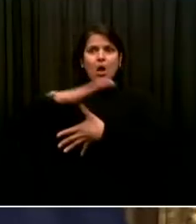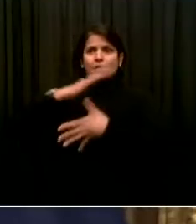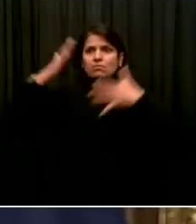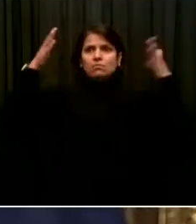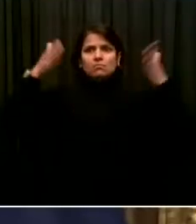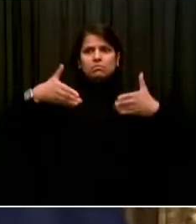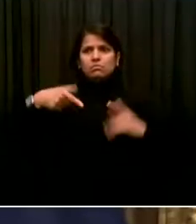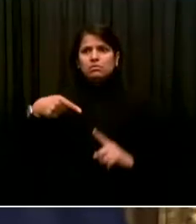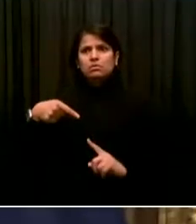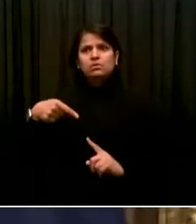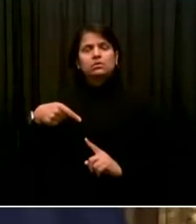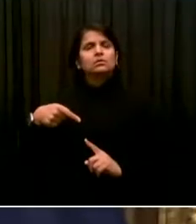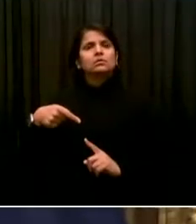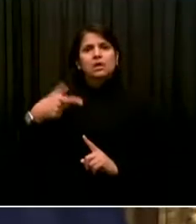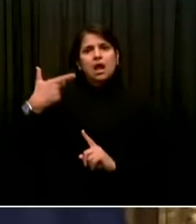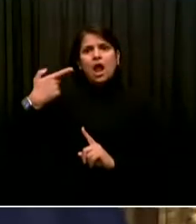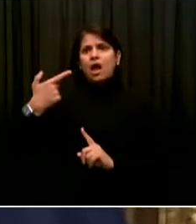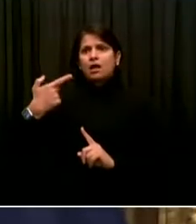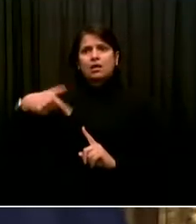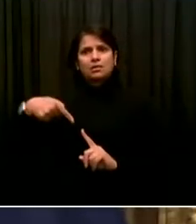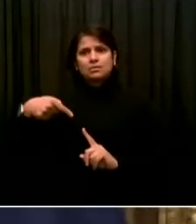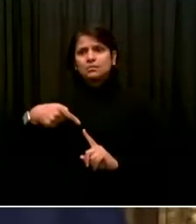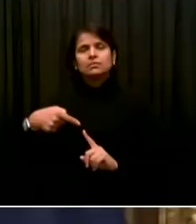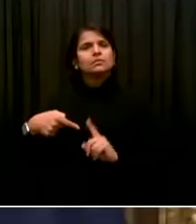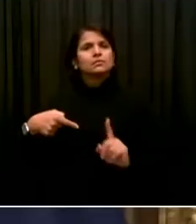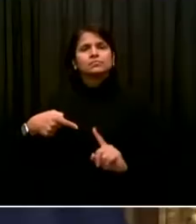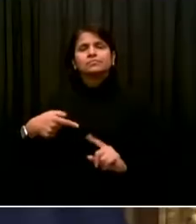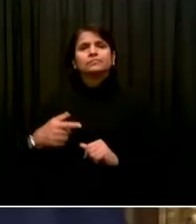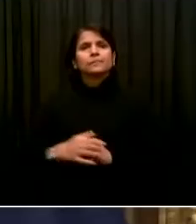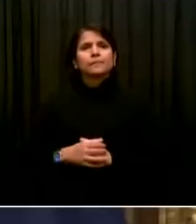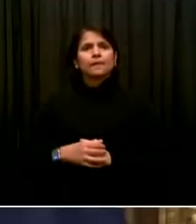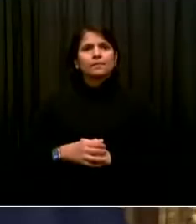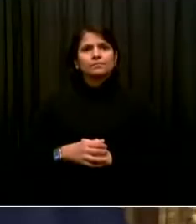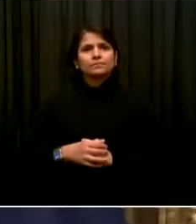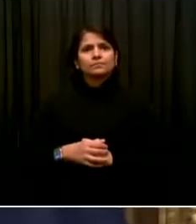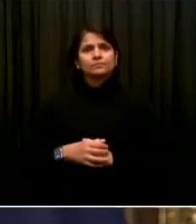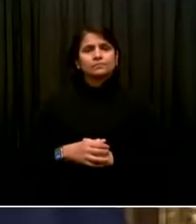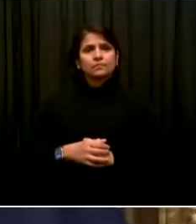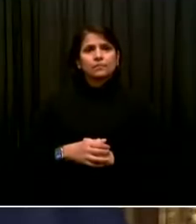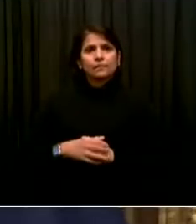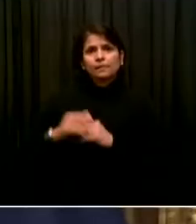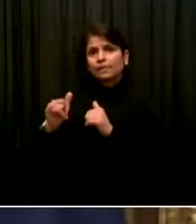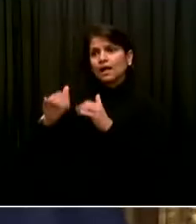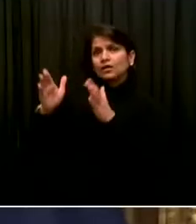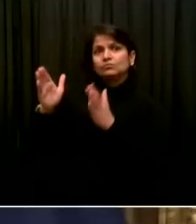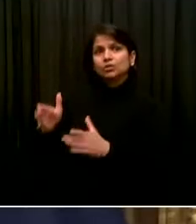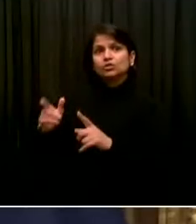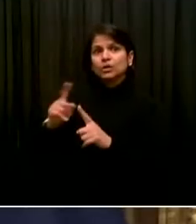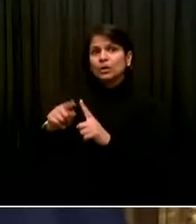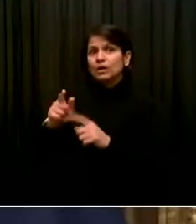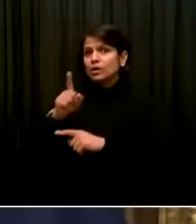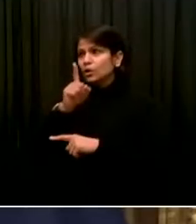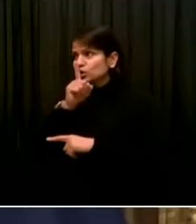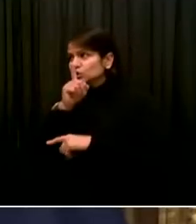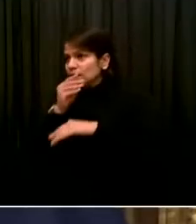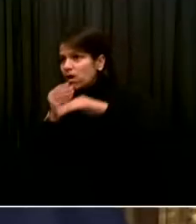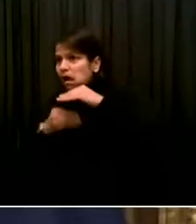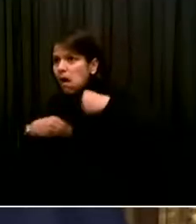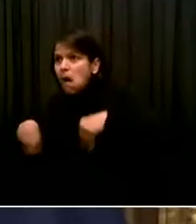WHEN I MAKE JUDICIAL APPOINTMENTS THIS WILL BE A TOP PRIORITY AND CONSIDERATION. THOSE THAT DEMONSTRATE A